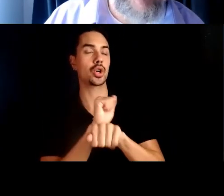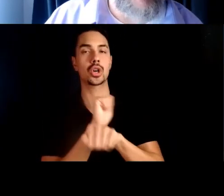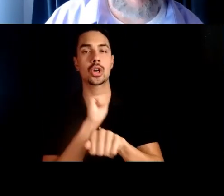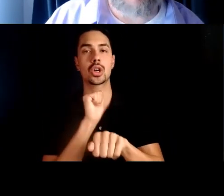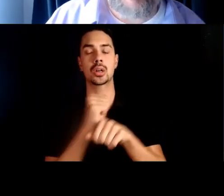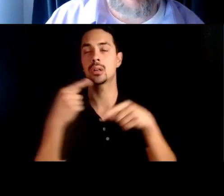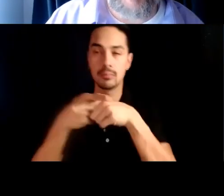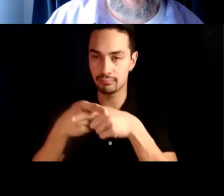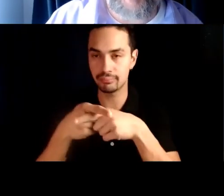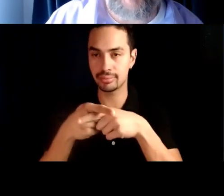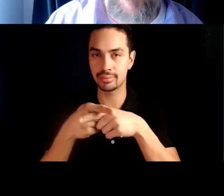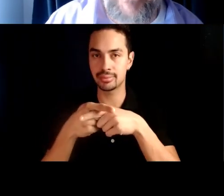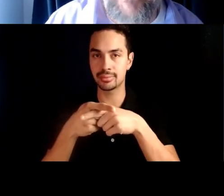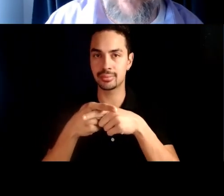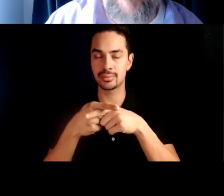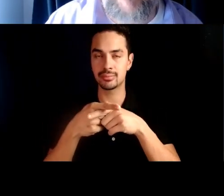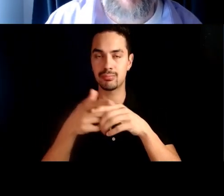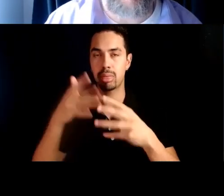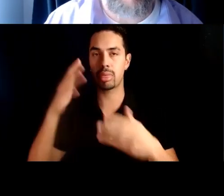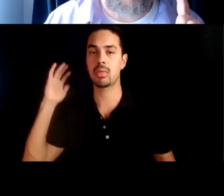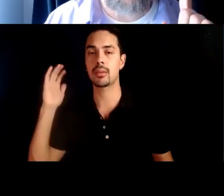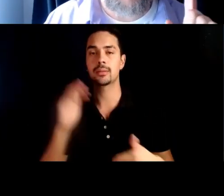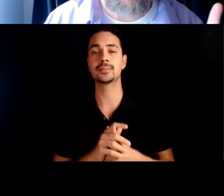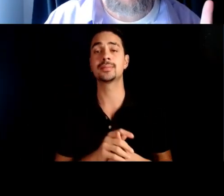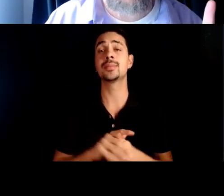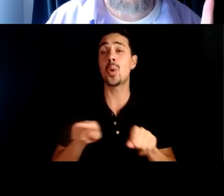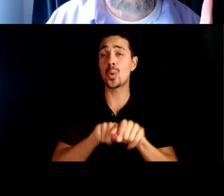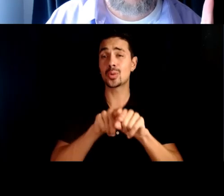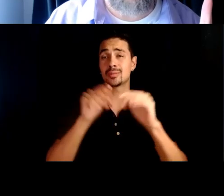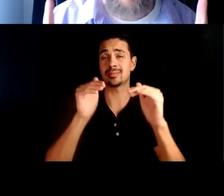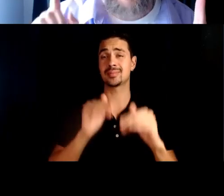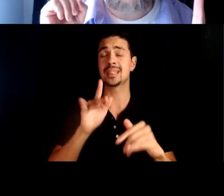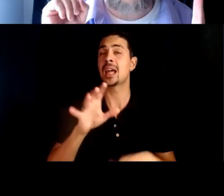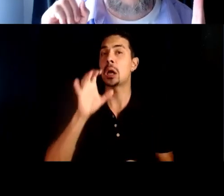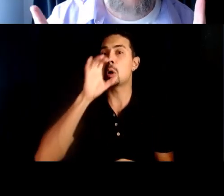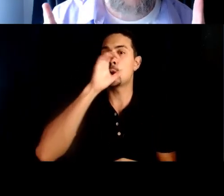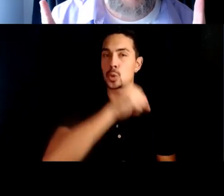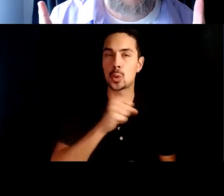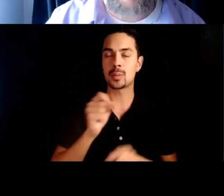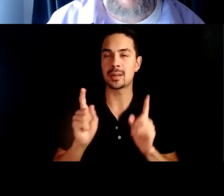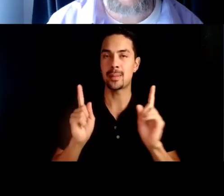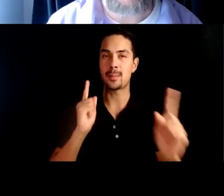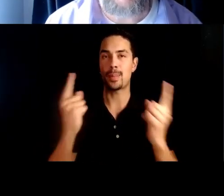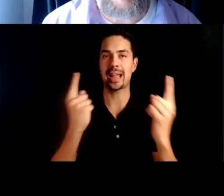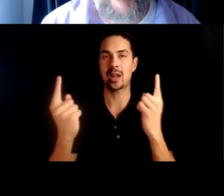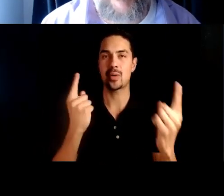And again, it does presume a binary that people are moving from one gendered box to another gendered box